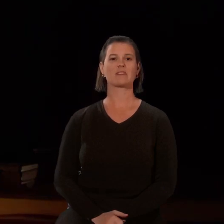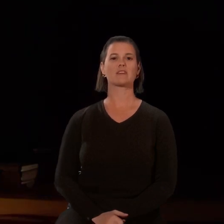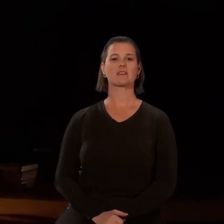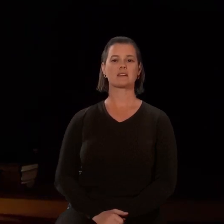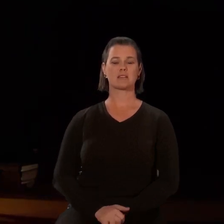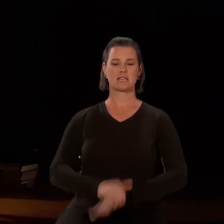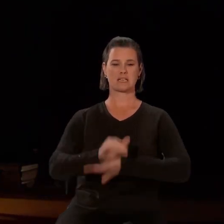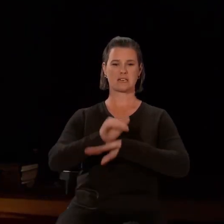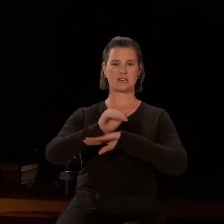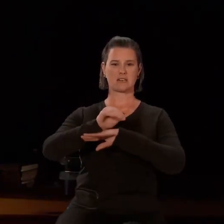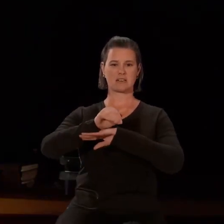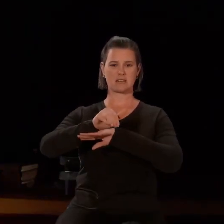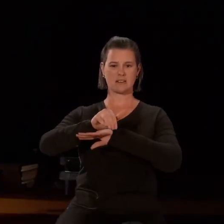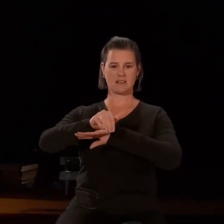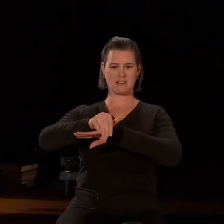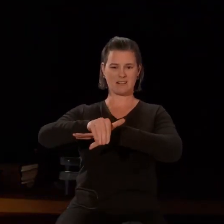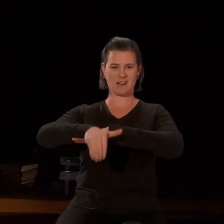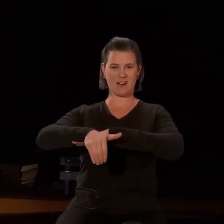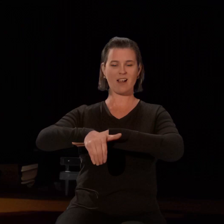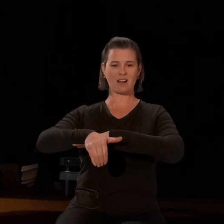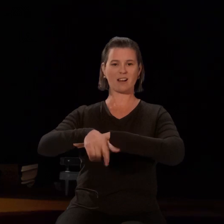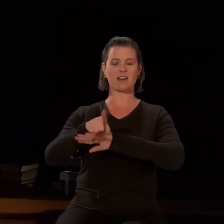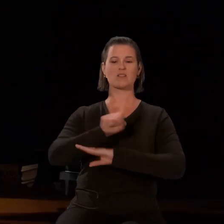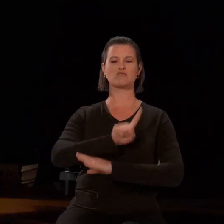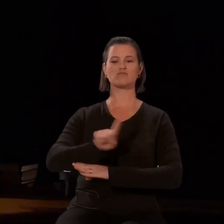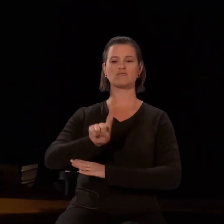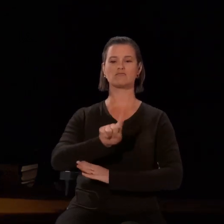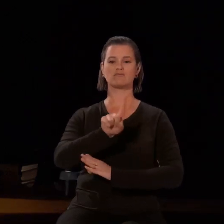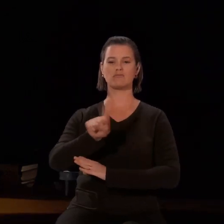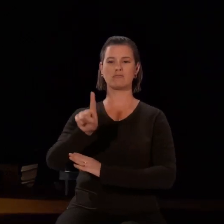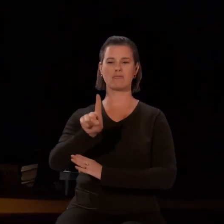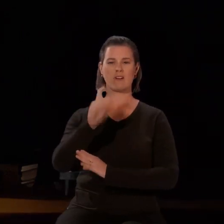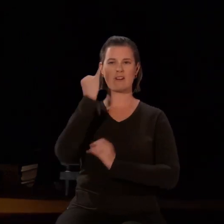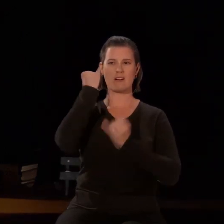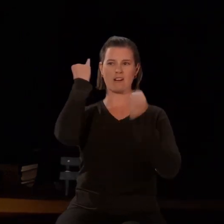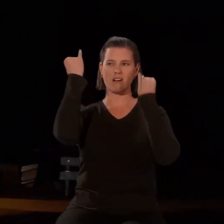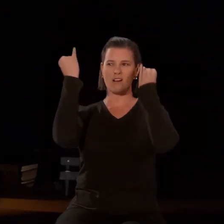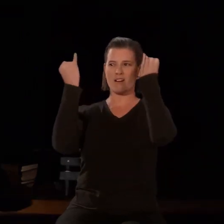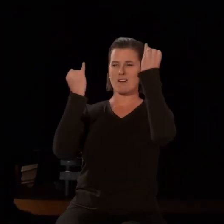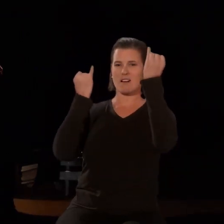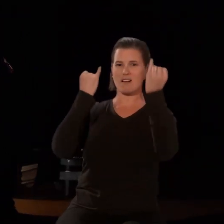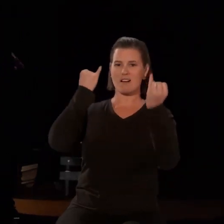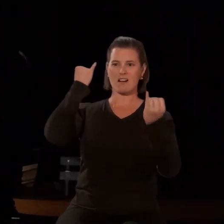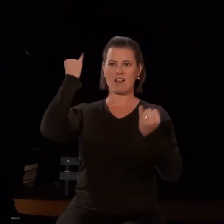he'd sulk homeward, his imagination running wild. set off by the surrounding countryside.